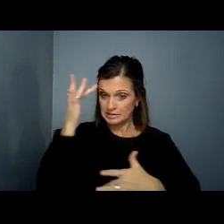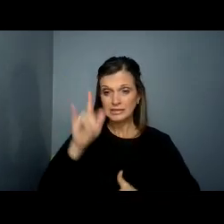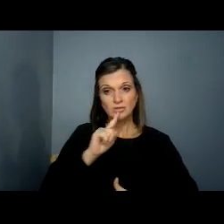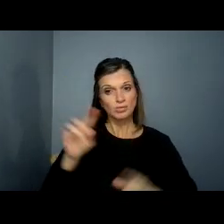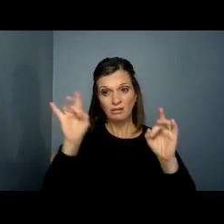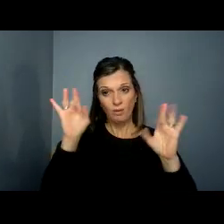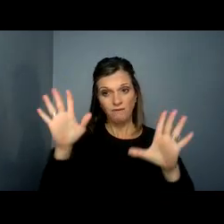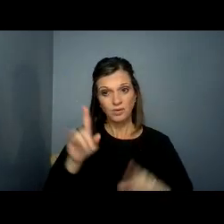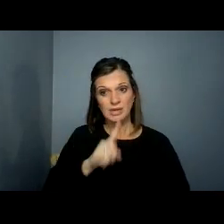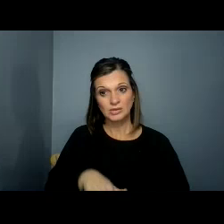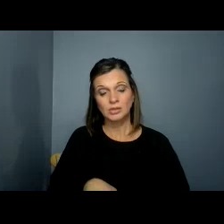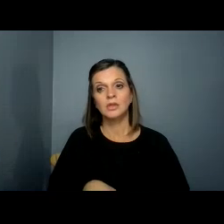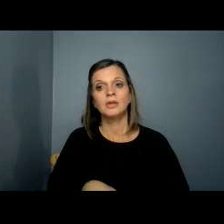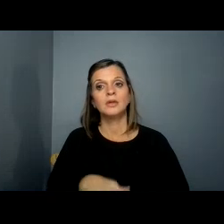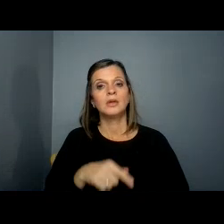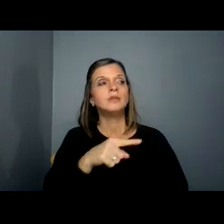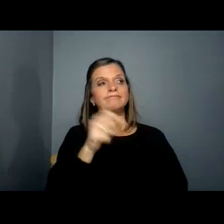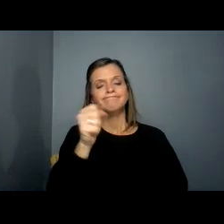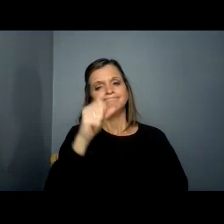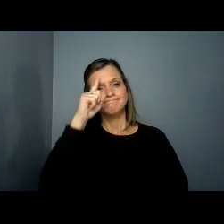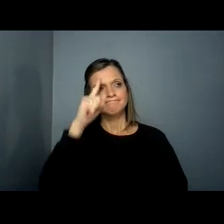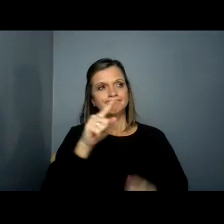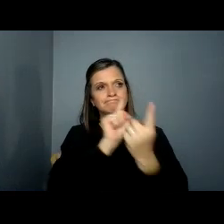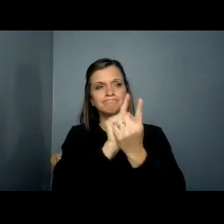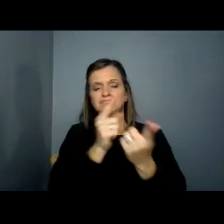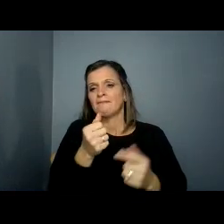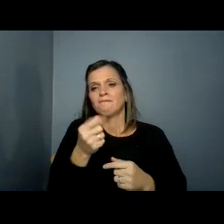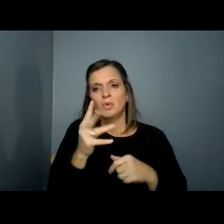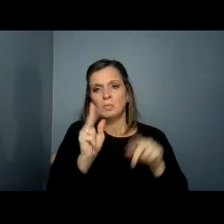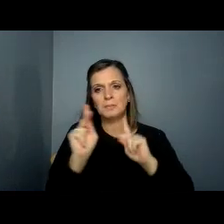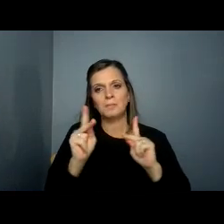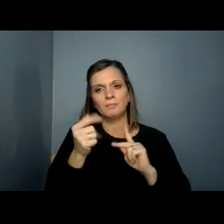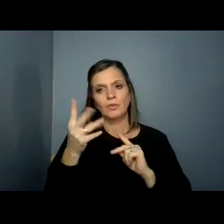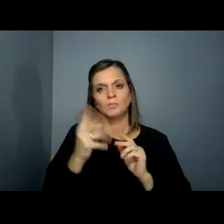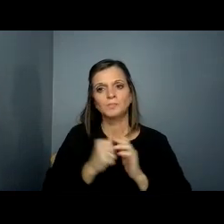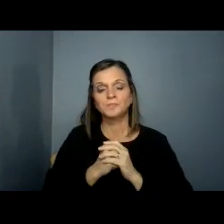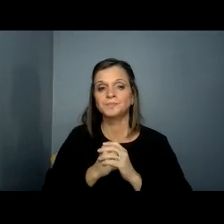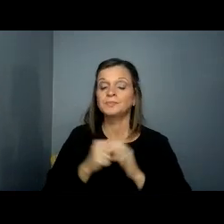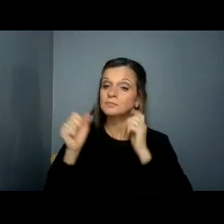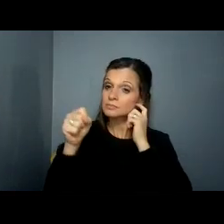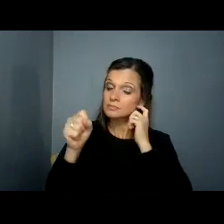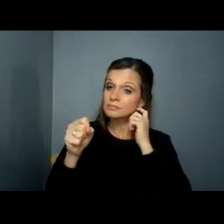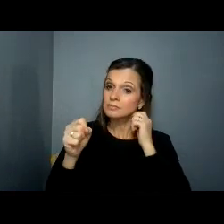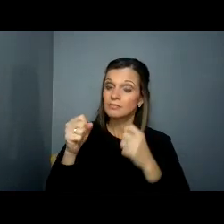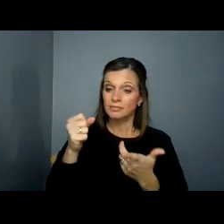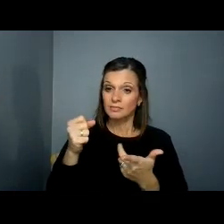I think I've met maybe just a a handful of people. Yeah, because it makes it really hard doing hearing aids with them